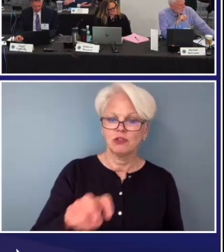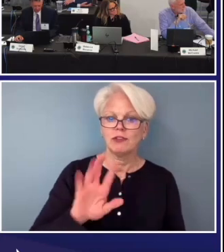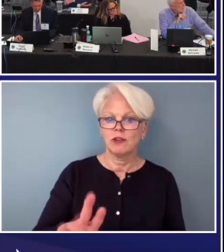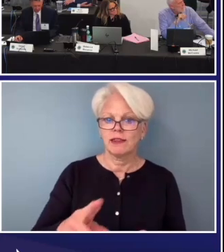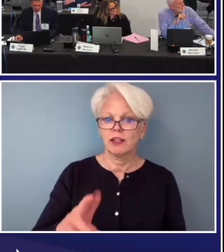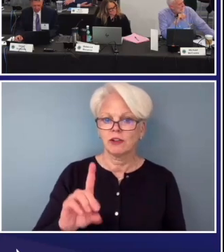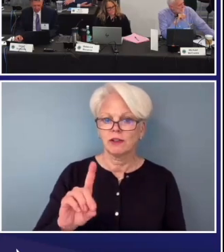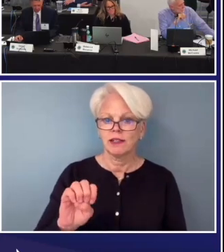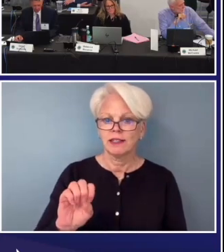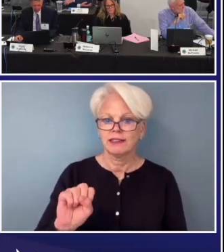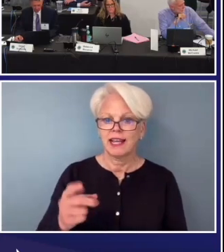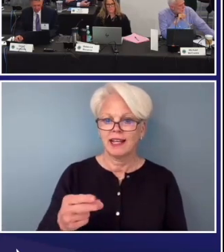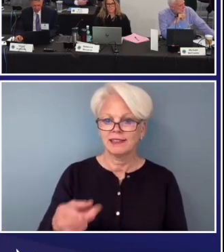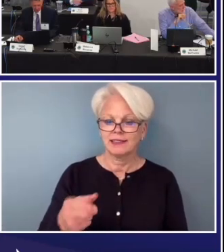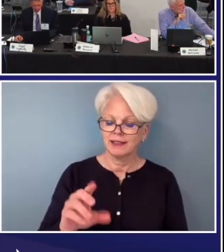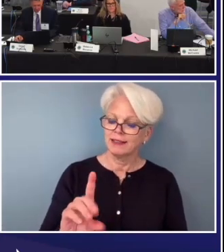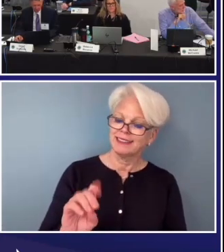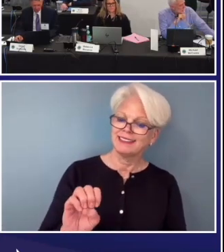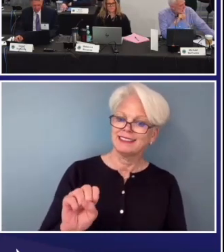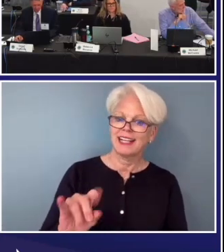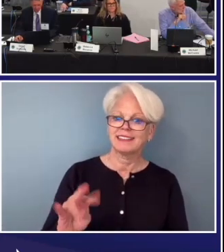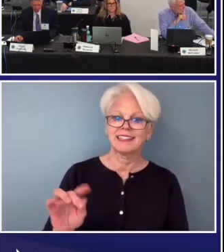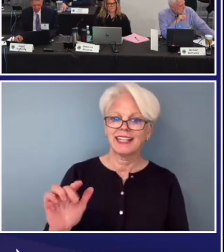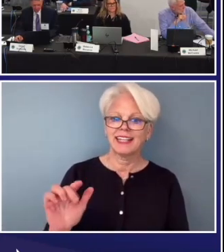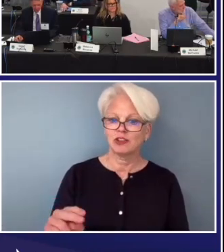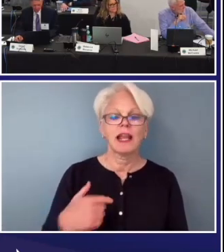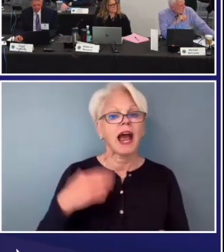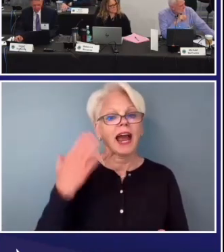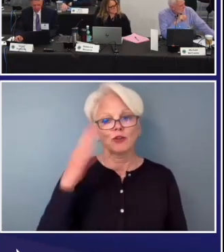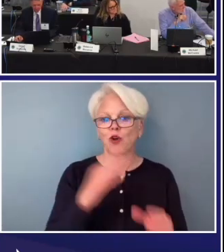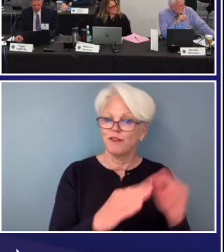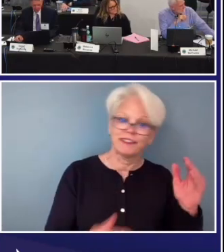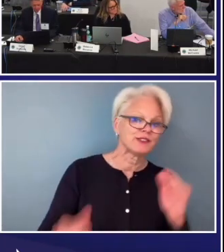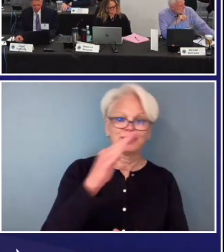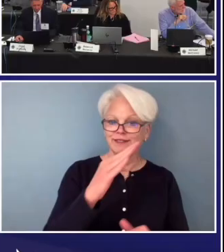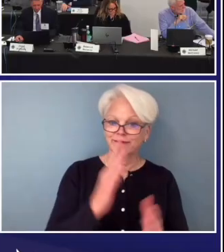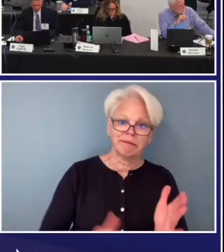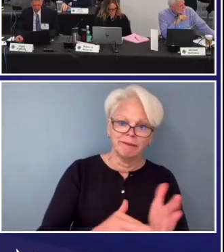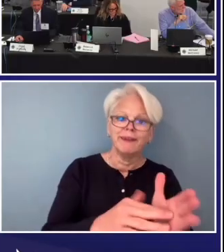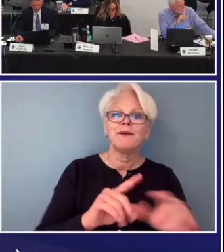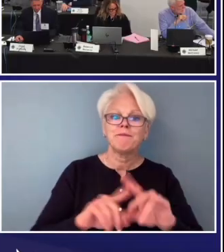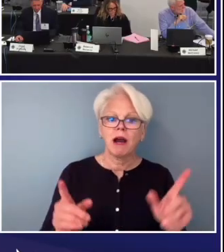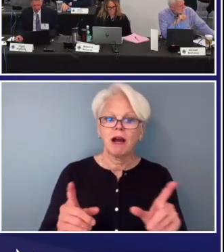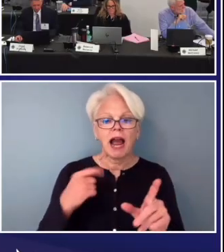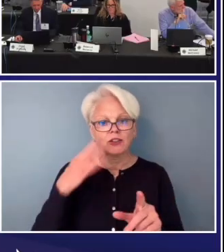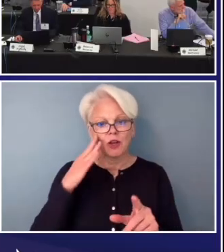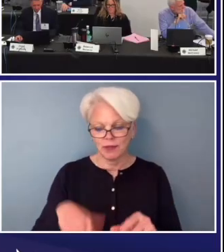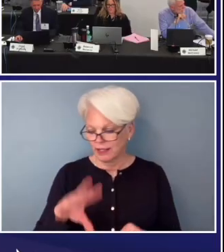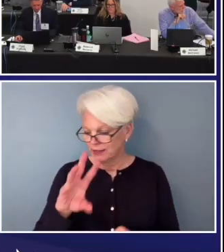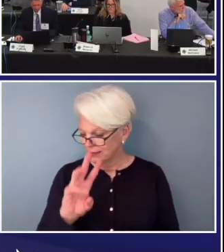I don't know if that's overkill, but I know there's a provision in 600 or